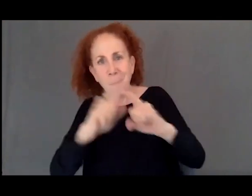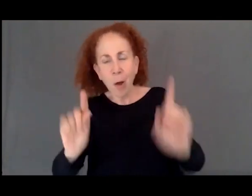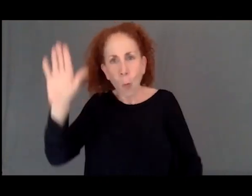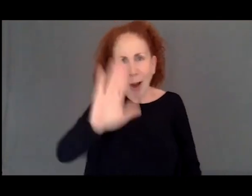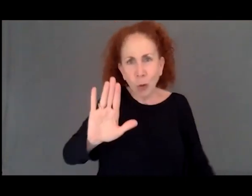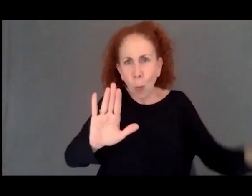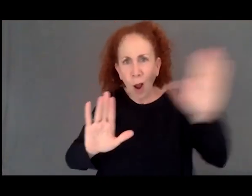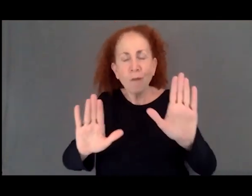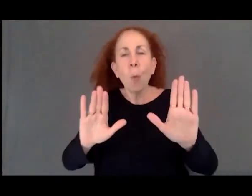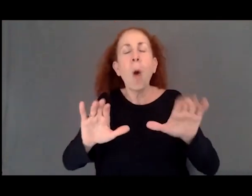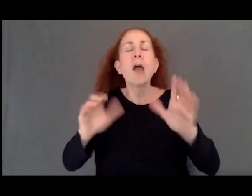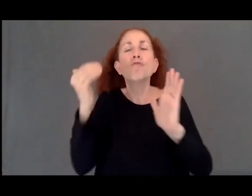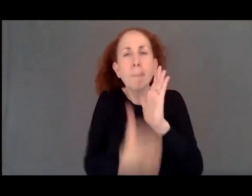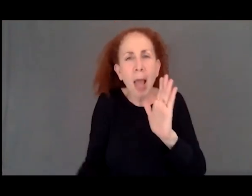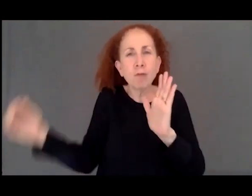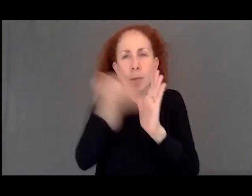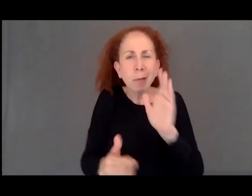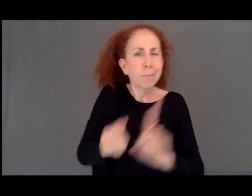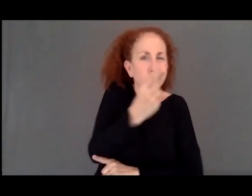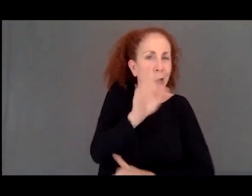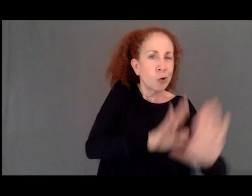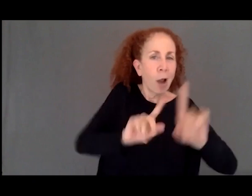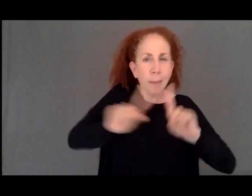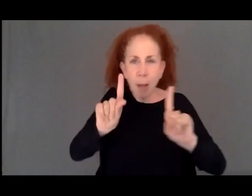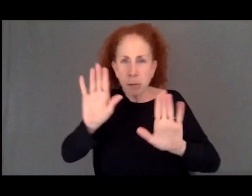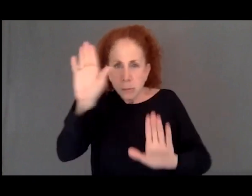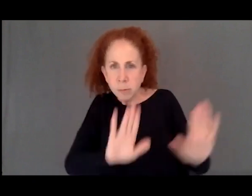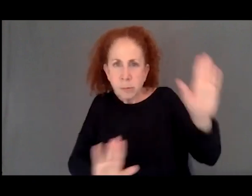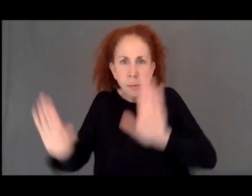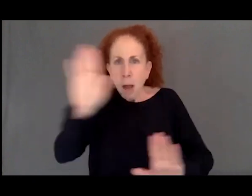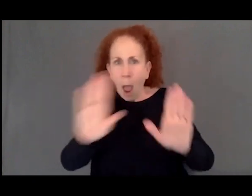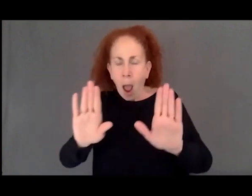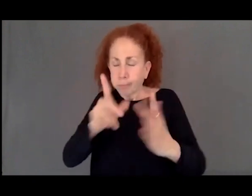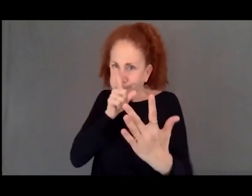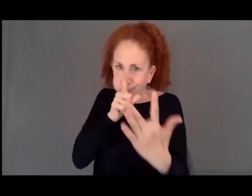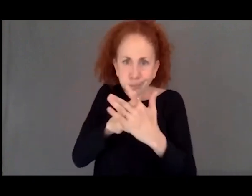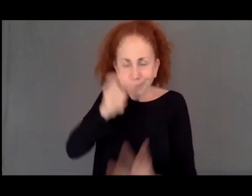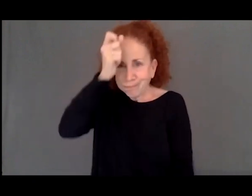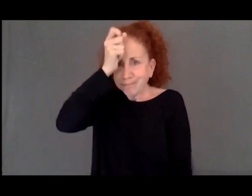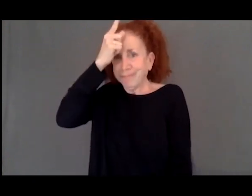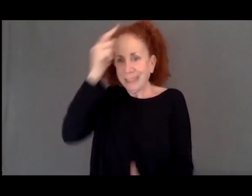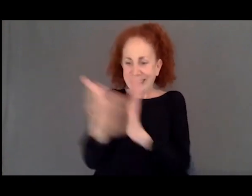You just do these repetitive exercises that has nothing to do with karate. And then all of a sudden, one day, wow, you have this amazing skill.